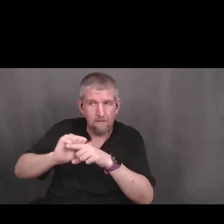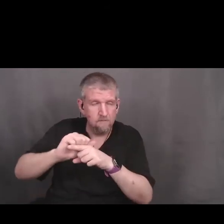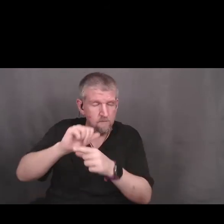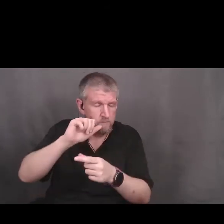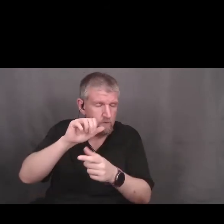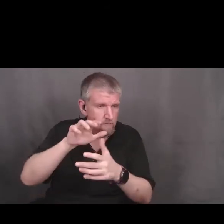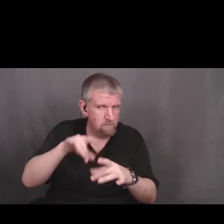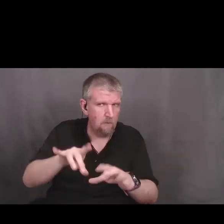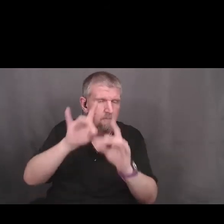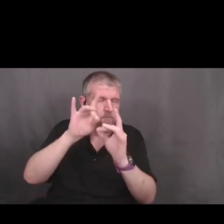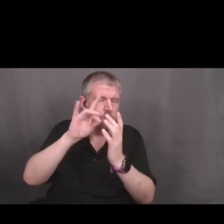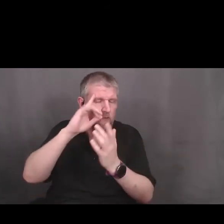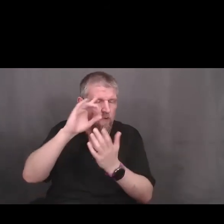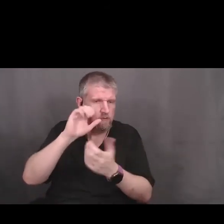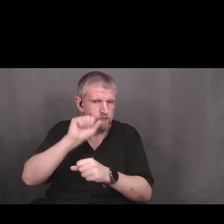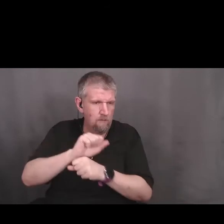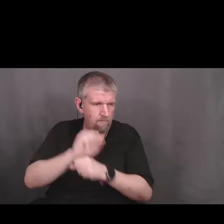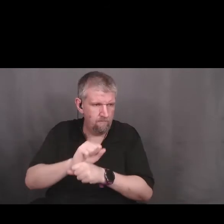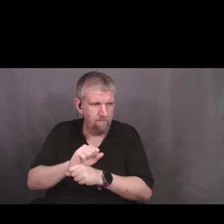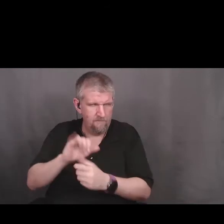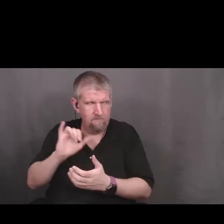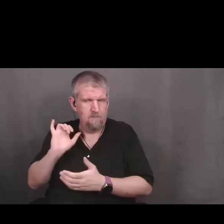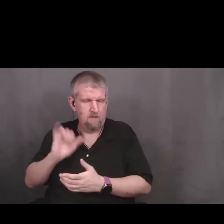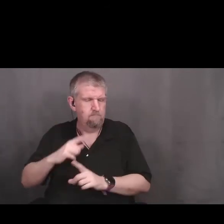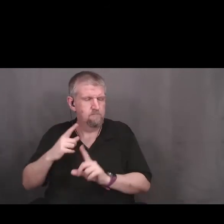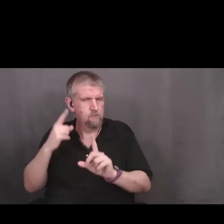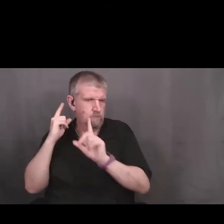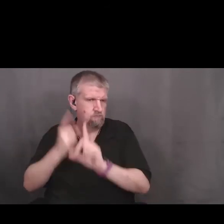that's part of the maximization of the employment goal, that they're able to pursue